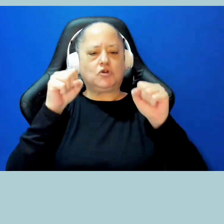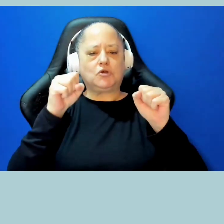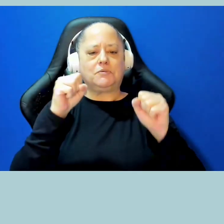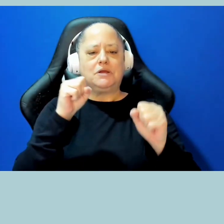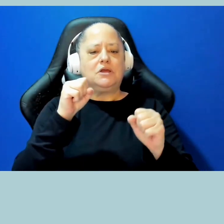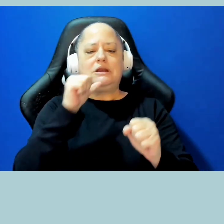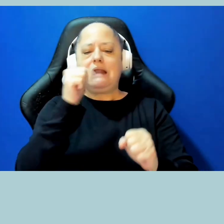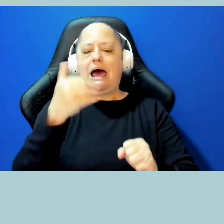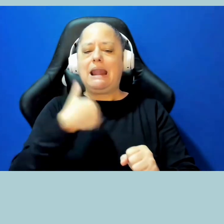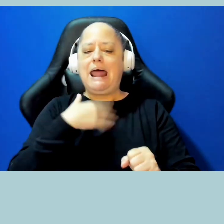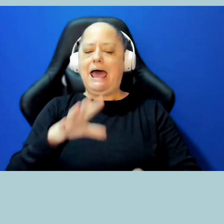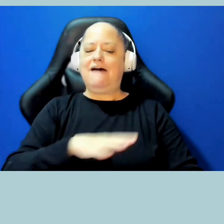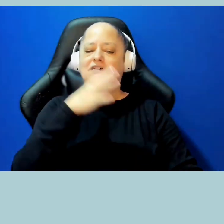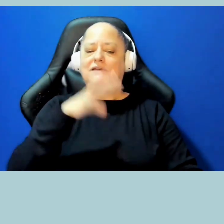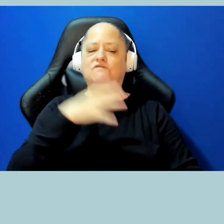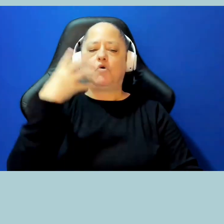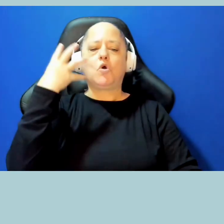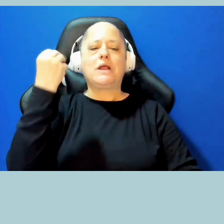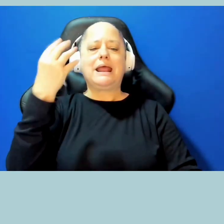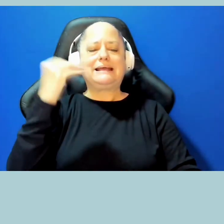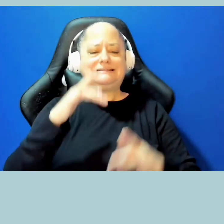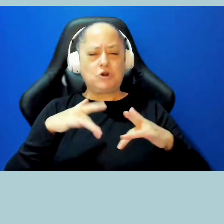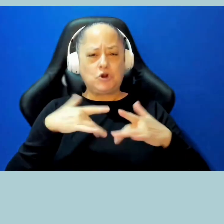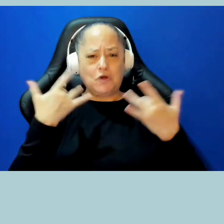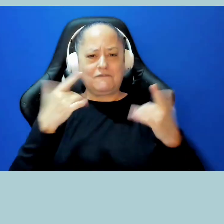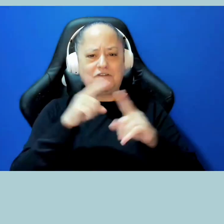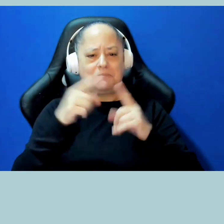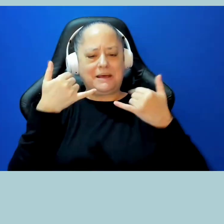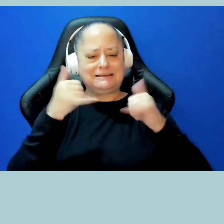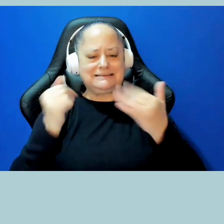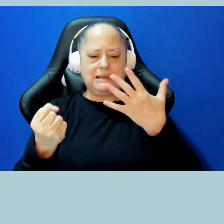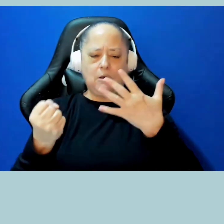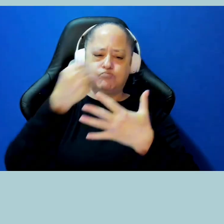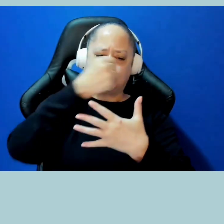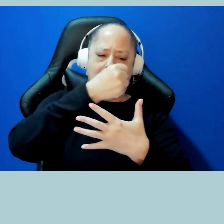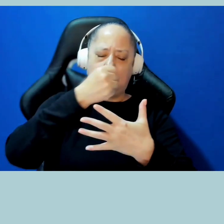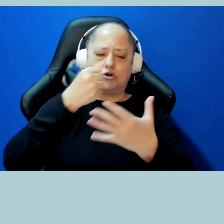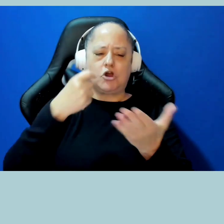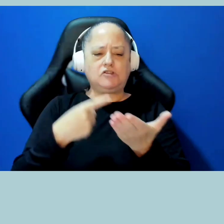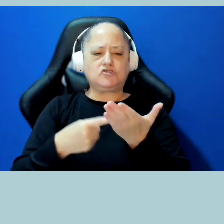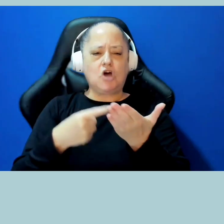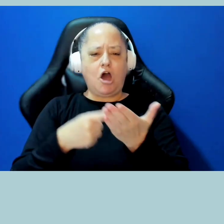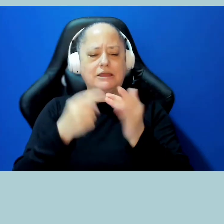external events, but we did still really prioritize talking to, you know, individuals and organizations